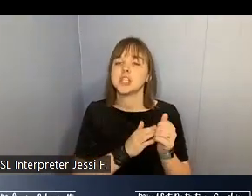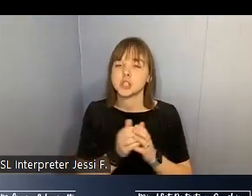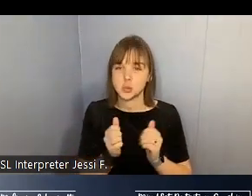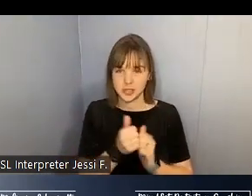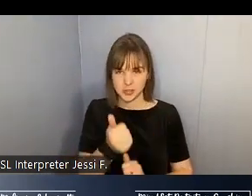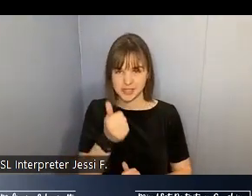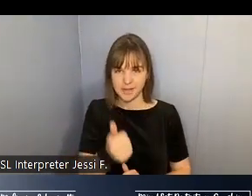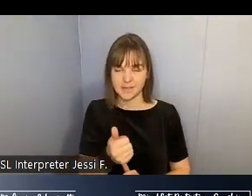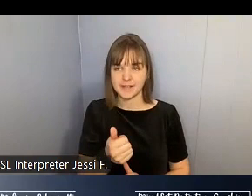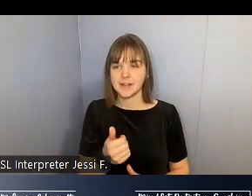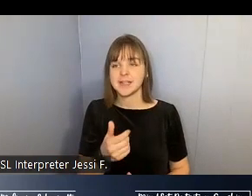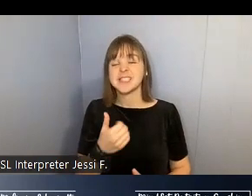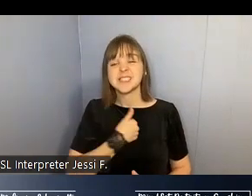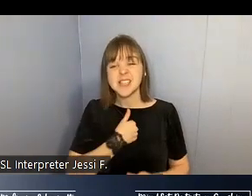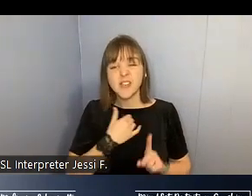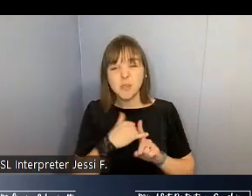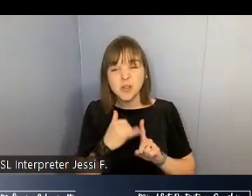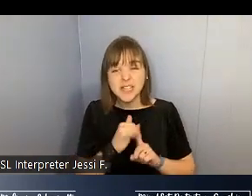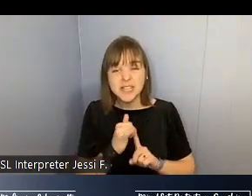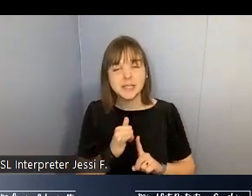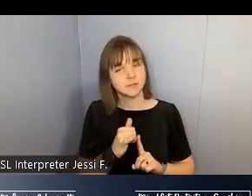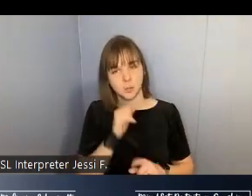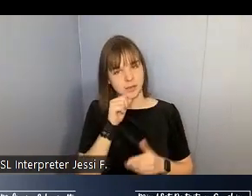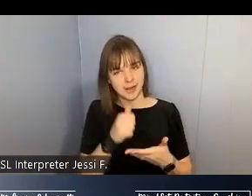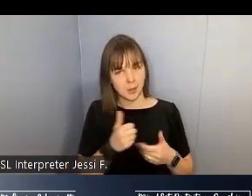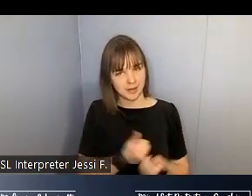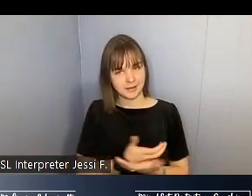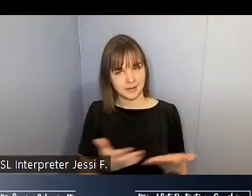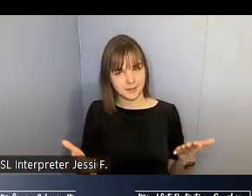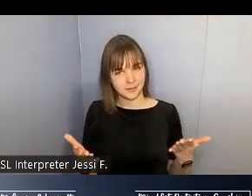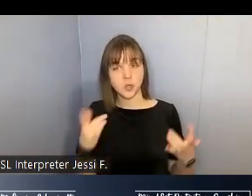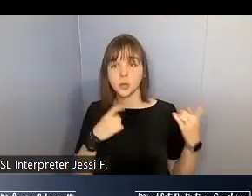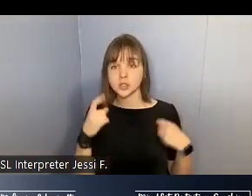Self bullying, it's not going to get us anywhere. Questions? Wow.